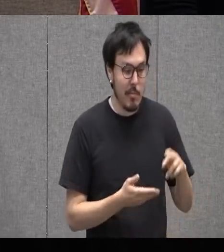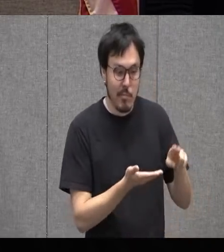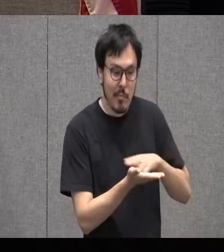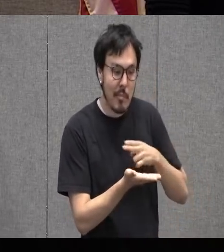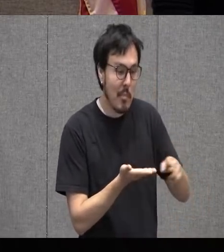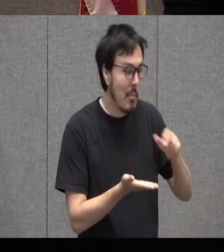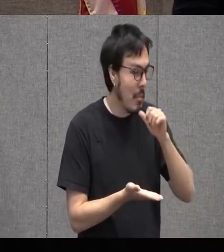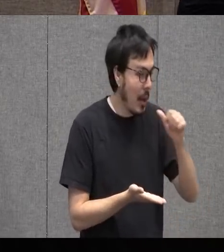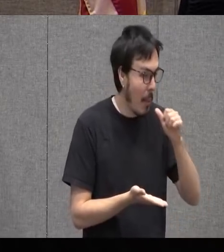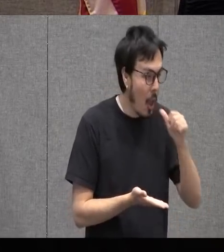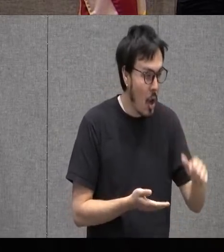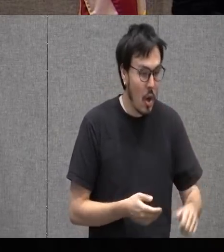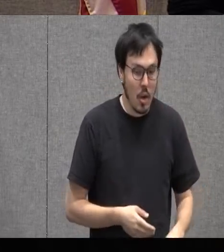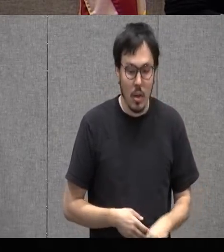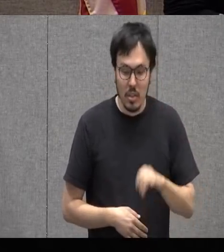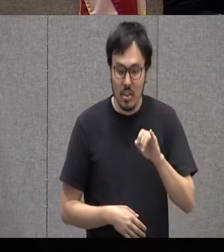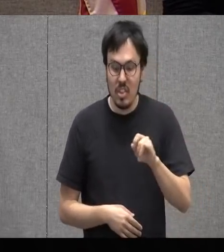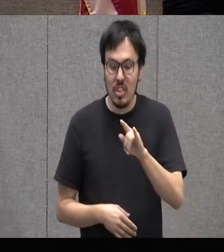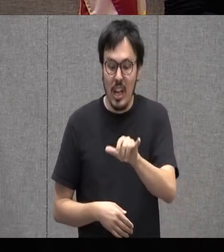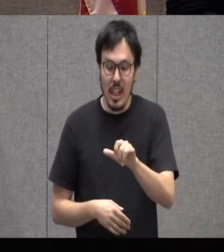What about when we're frying an egg?